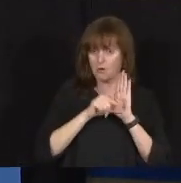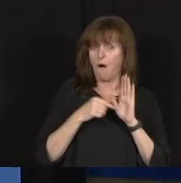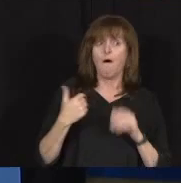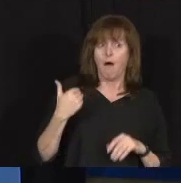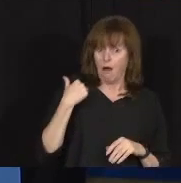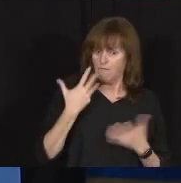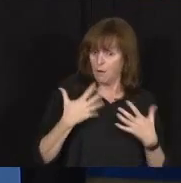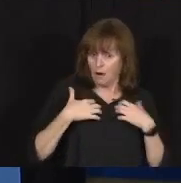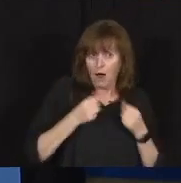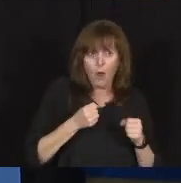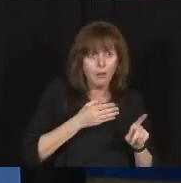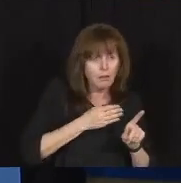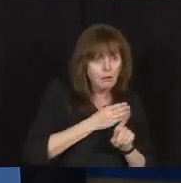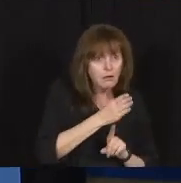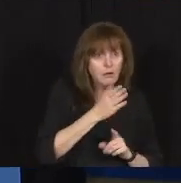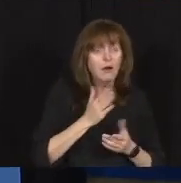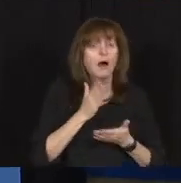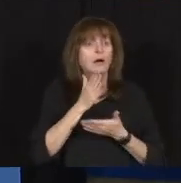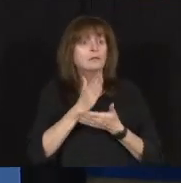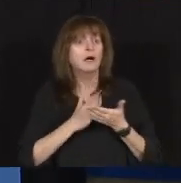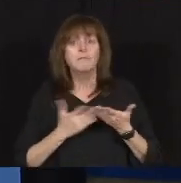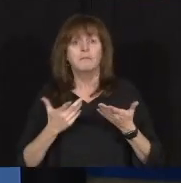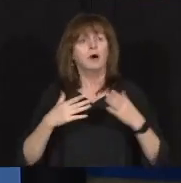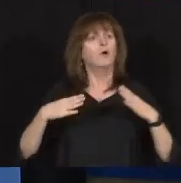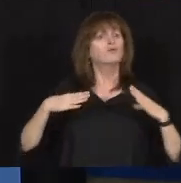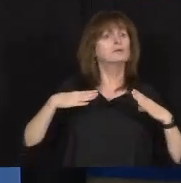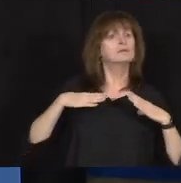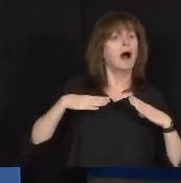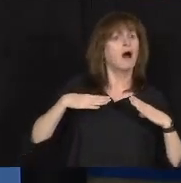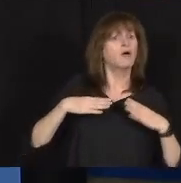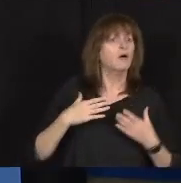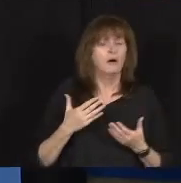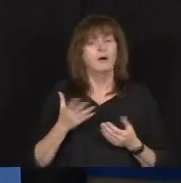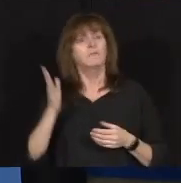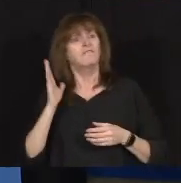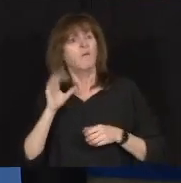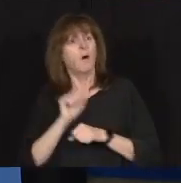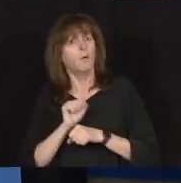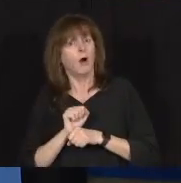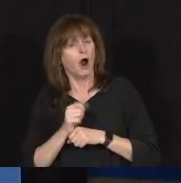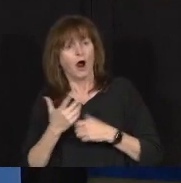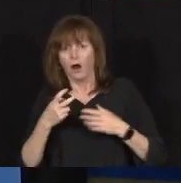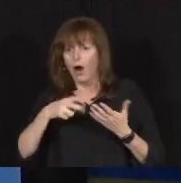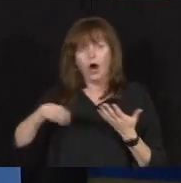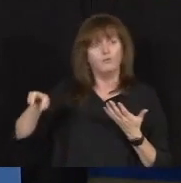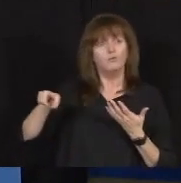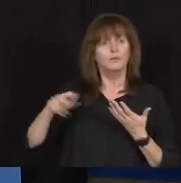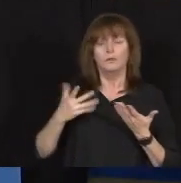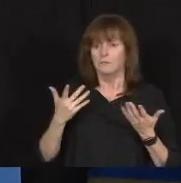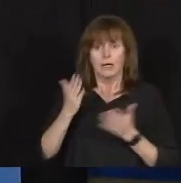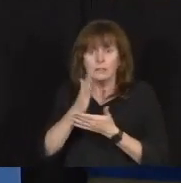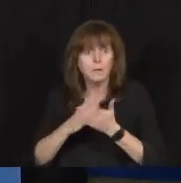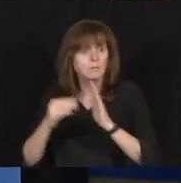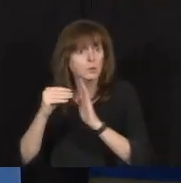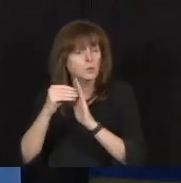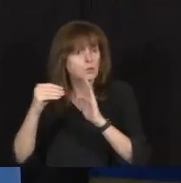orking in the healthcare system. Some are retired or have not worked in the field for some time. Others, our students or professionals trained in